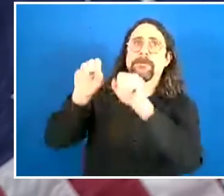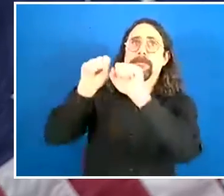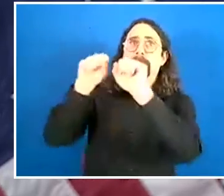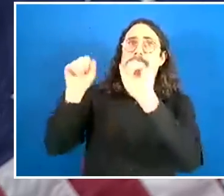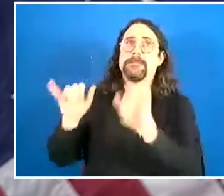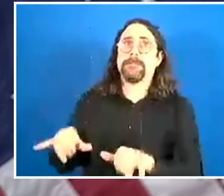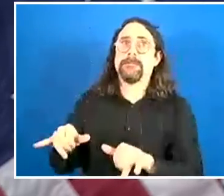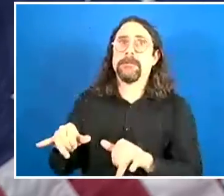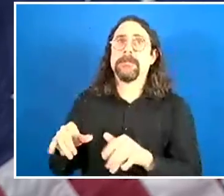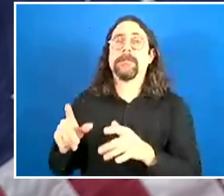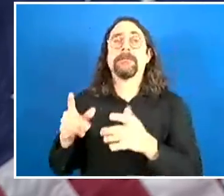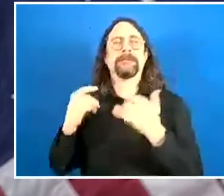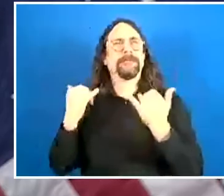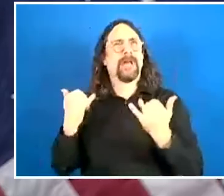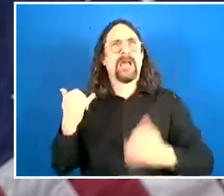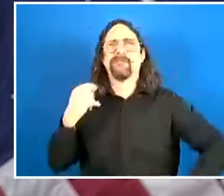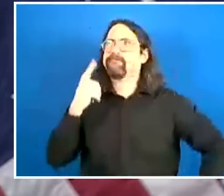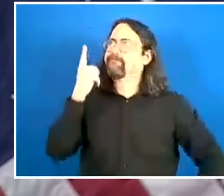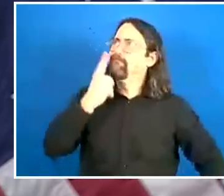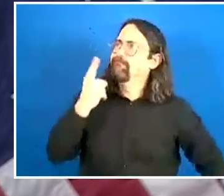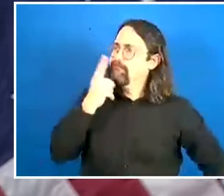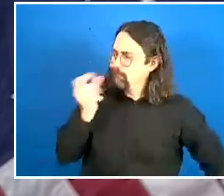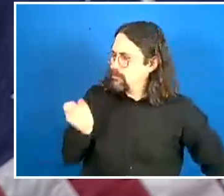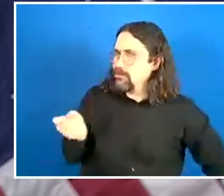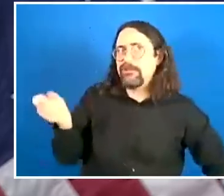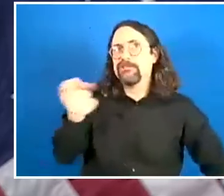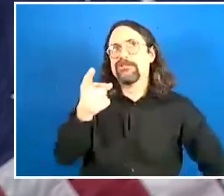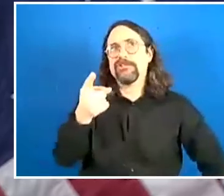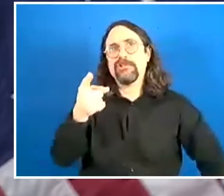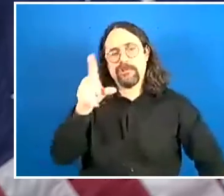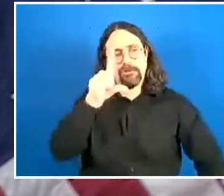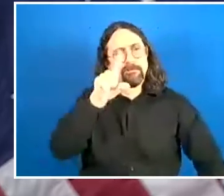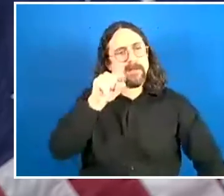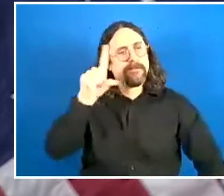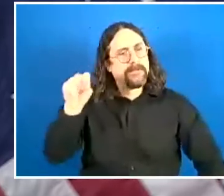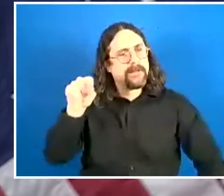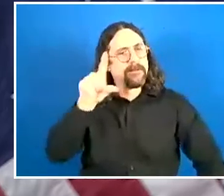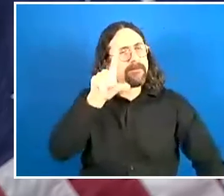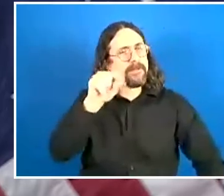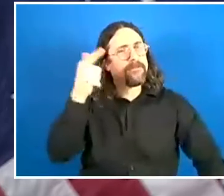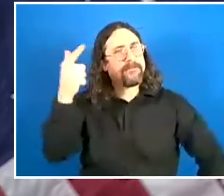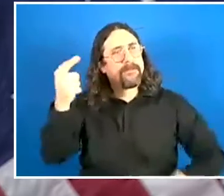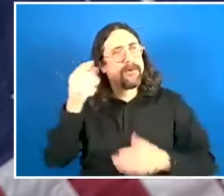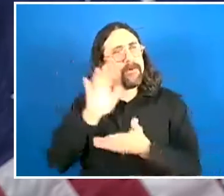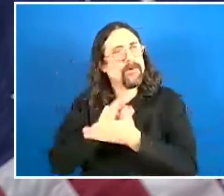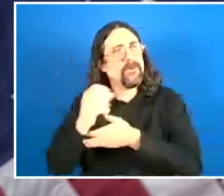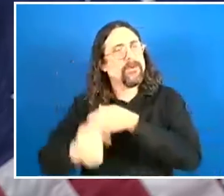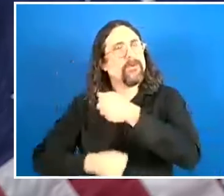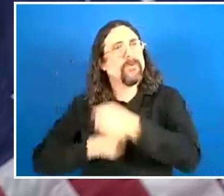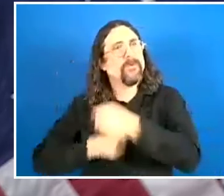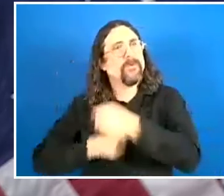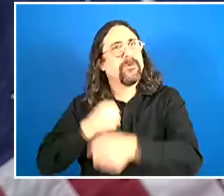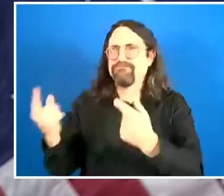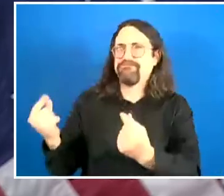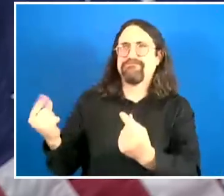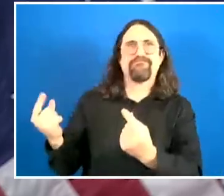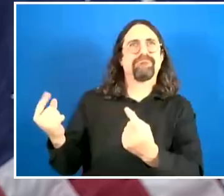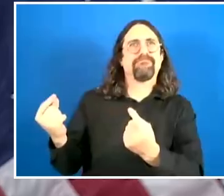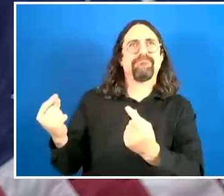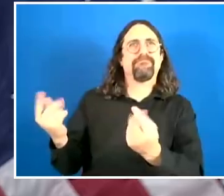ALREADY SAID NEXT YEAR ISGO I NGTO HAVE TO BE THE GREATEST SCHOOL YEAR IN THE HISTORY OF NEW YORK CITY. AND I'M NOT SAYING THAT AS A FLOURISH OF WORDS.